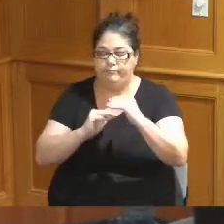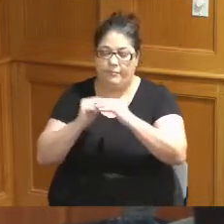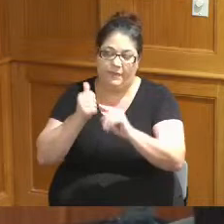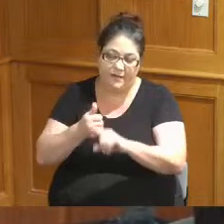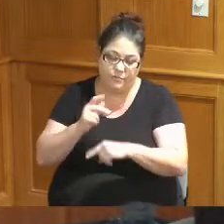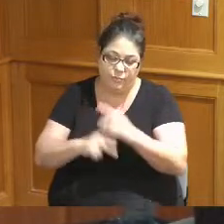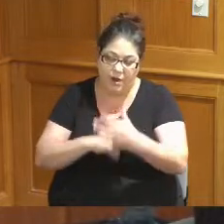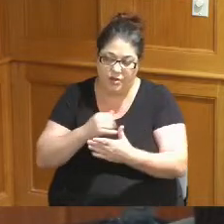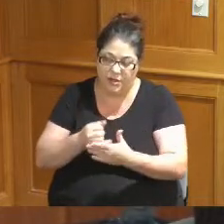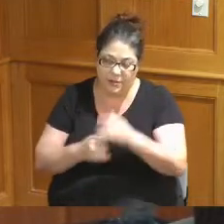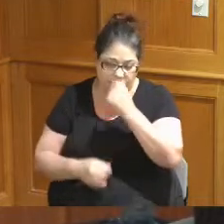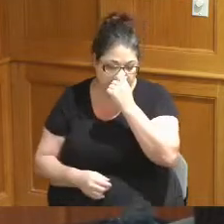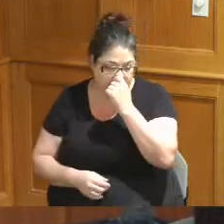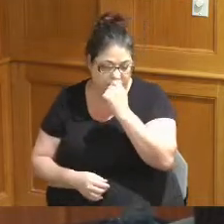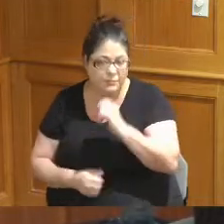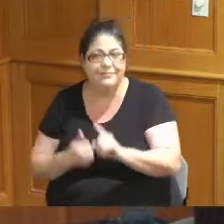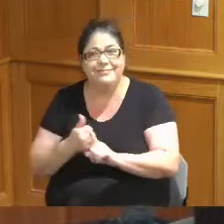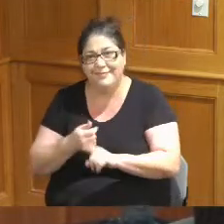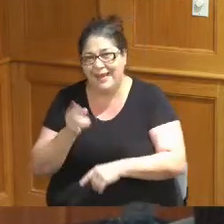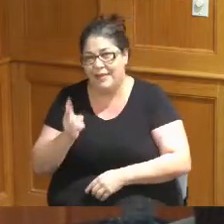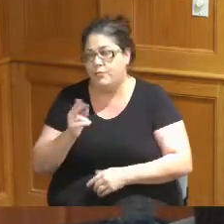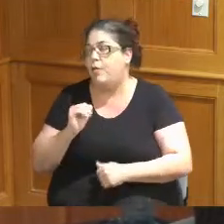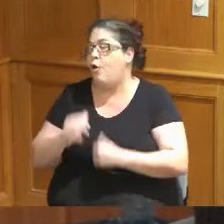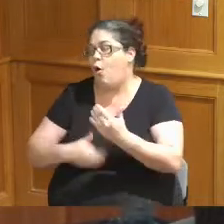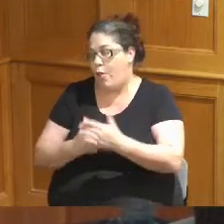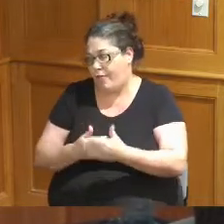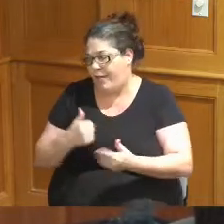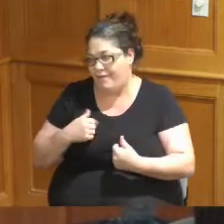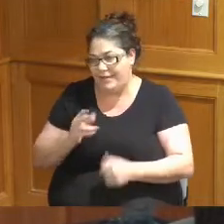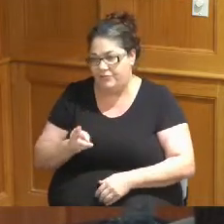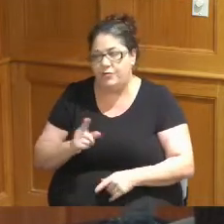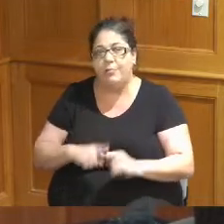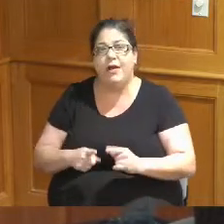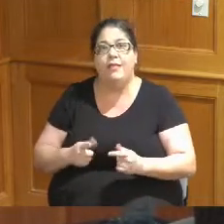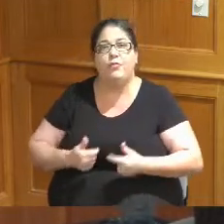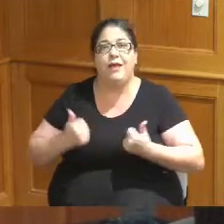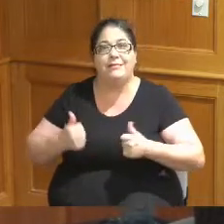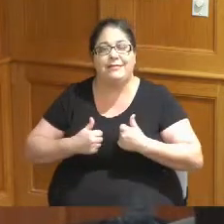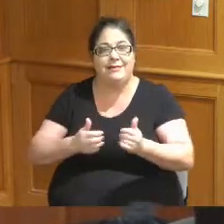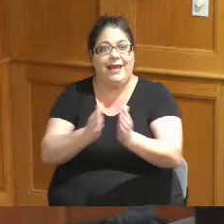has a bit of a history I mean they all do but the residents have advocated for a project